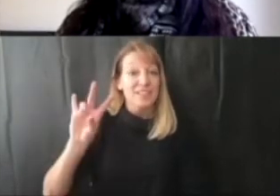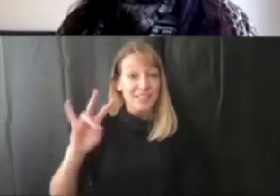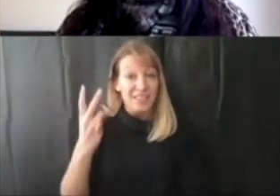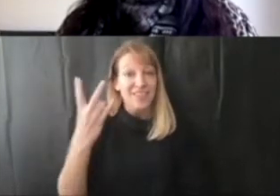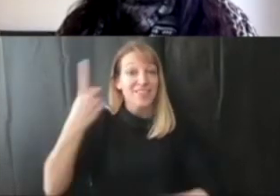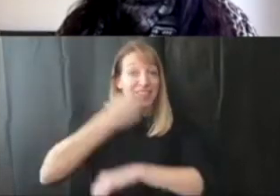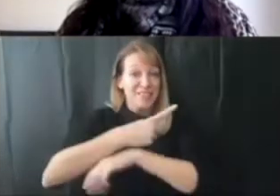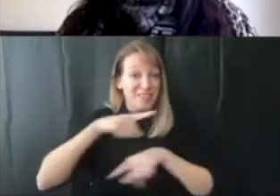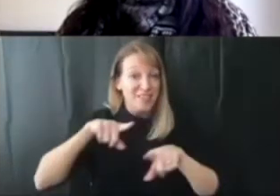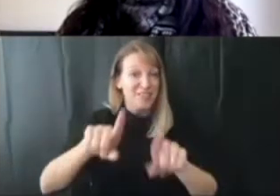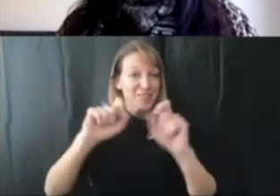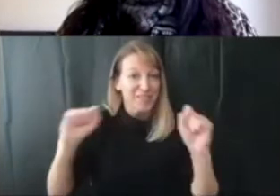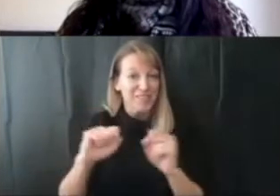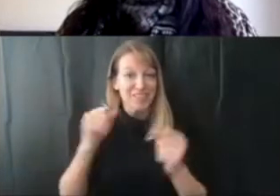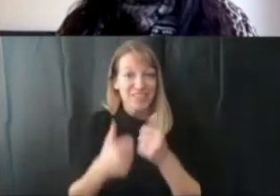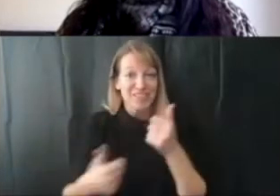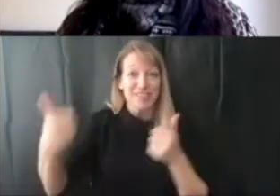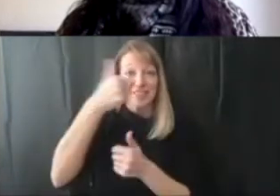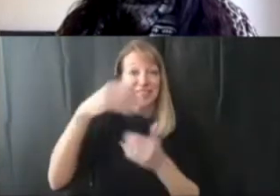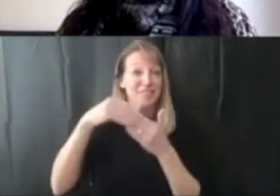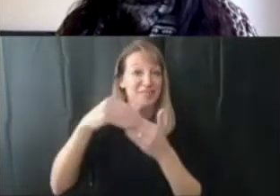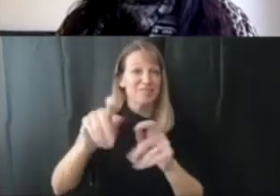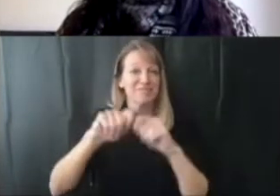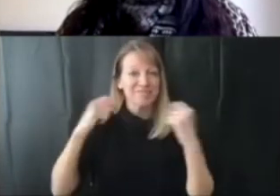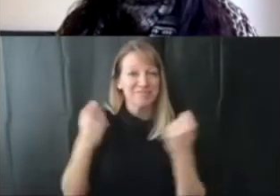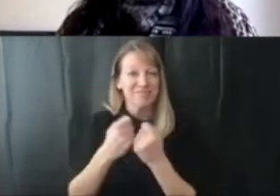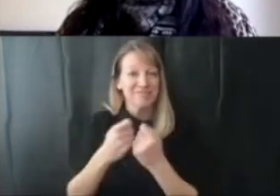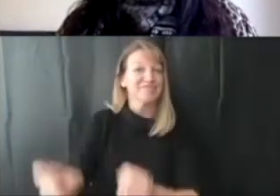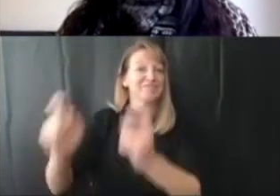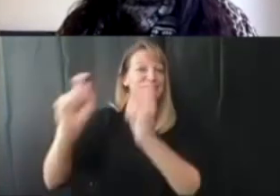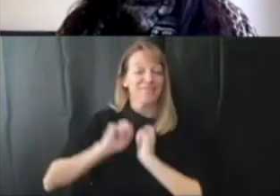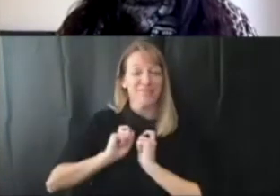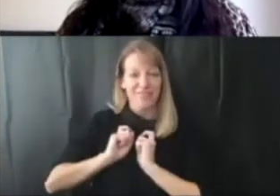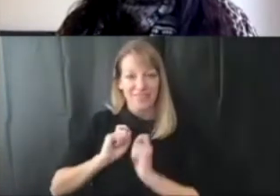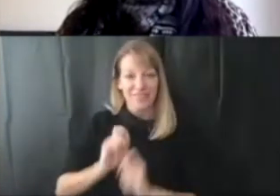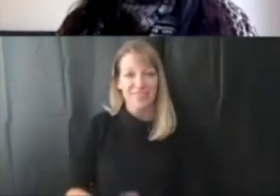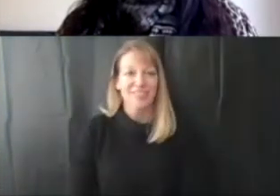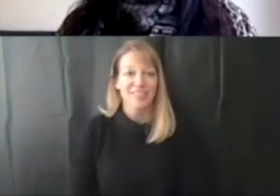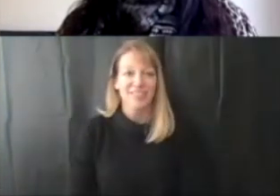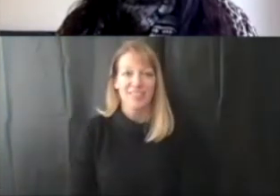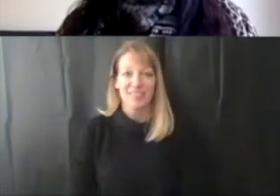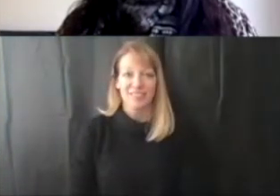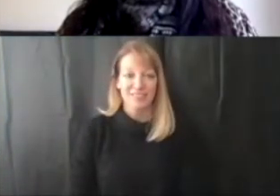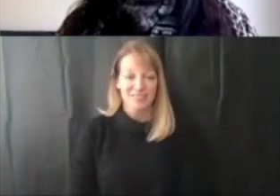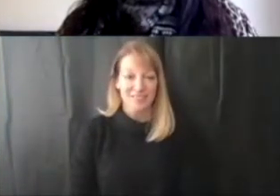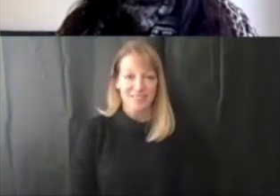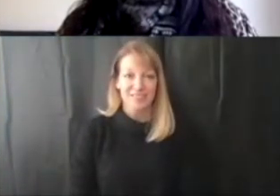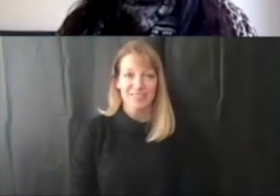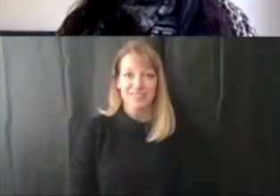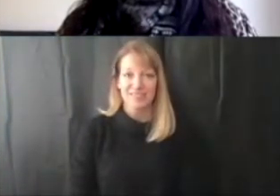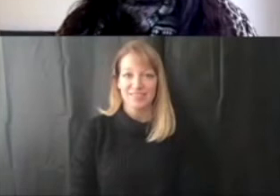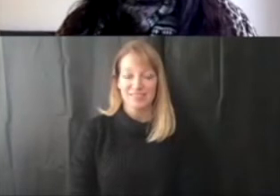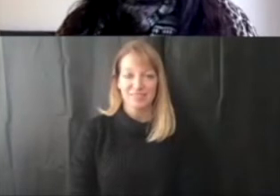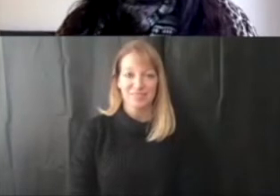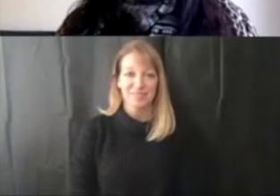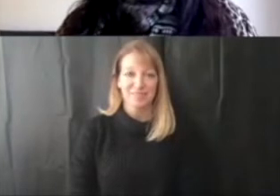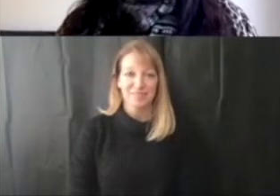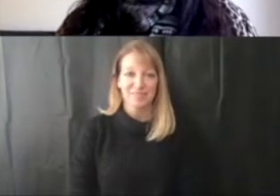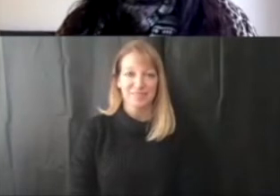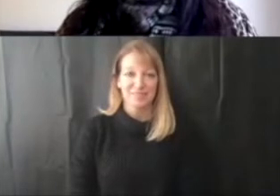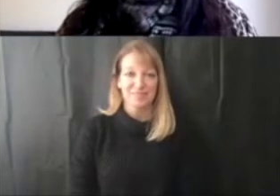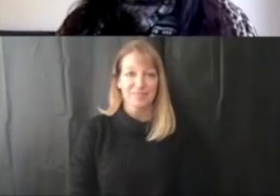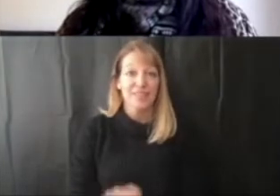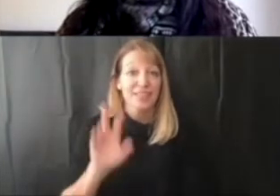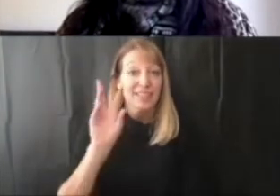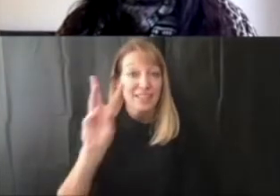of winter senior leadership gave to me seven policies for writing six more policy updates